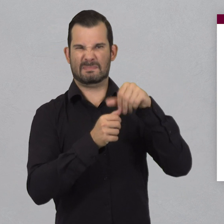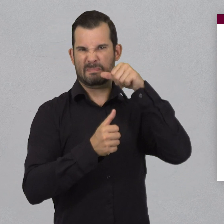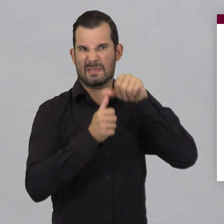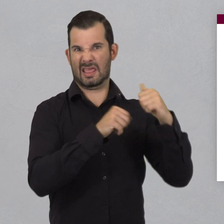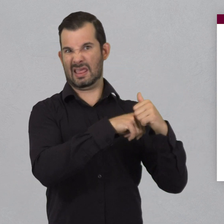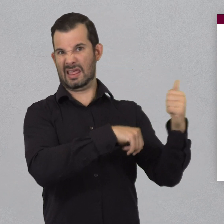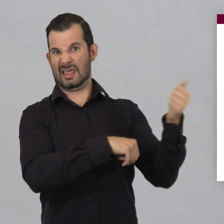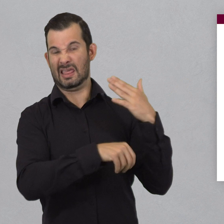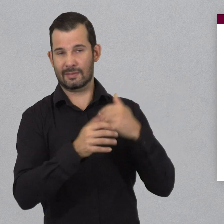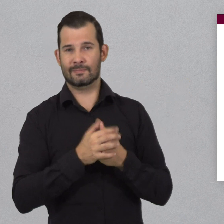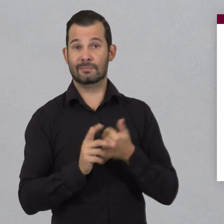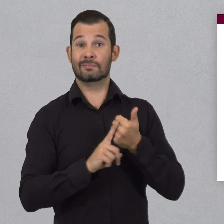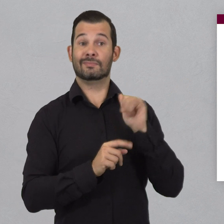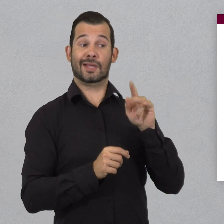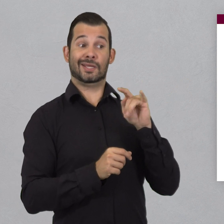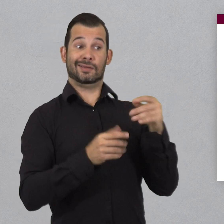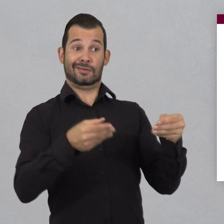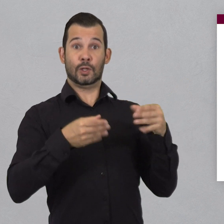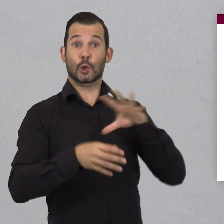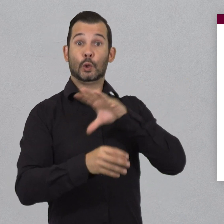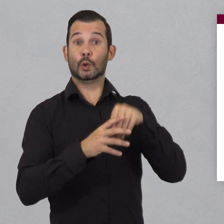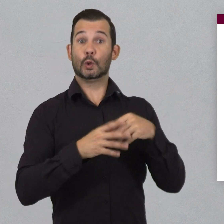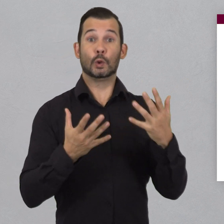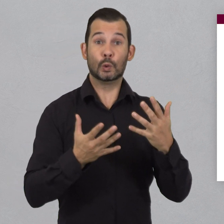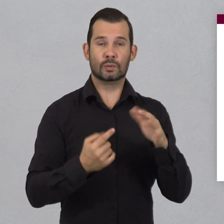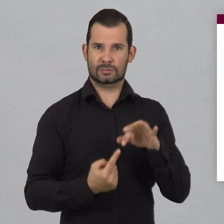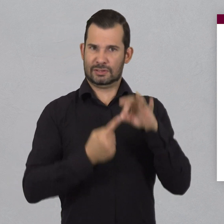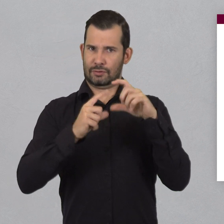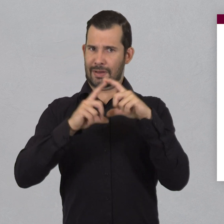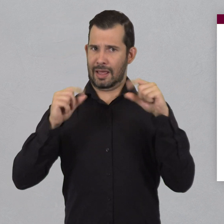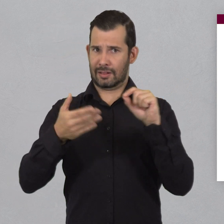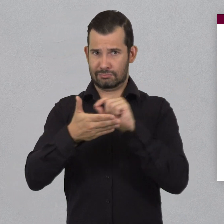the mail. The kit includes: · A special ballot